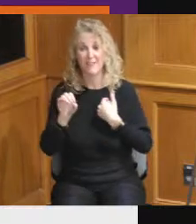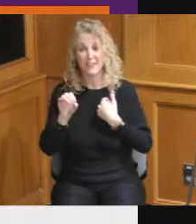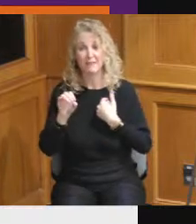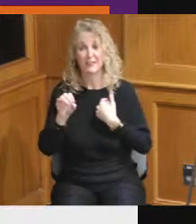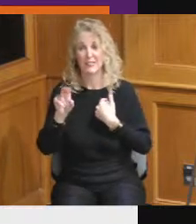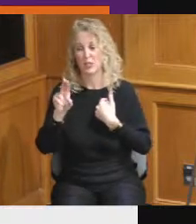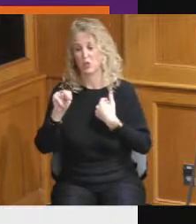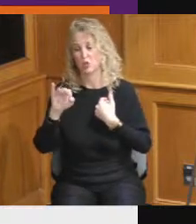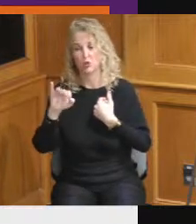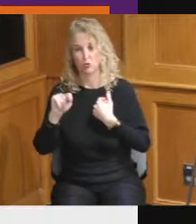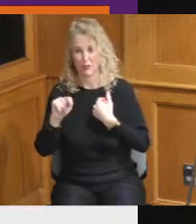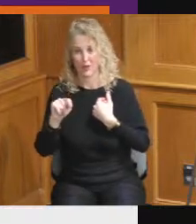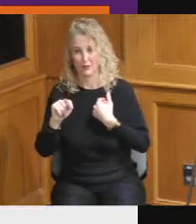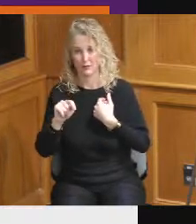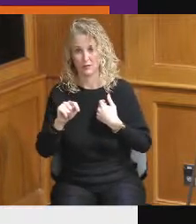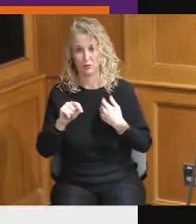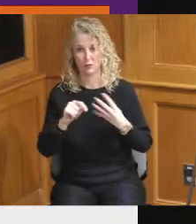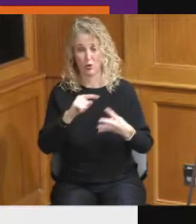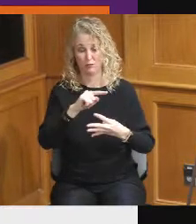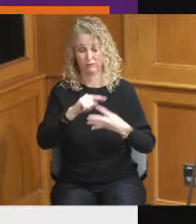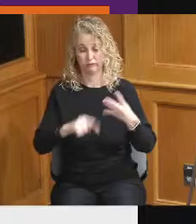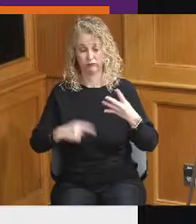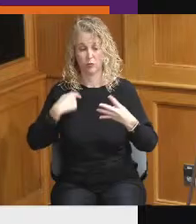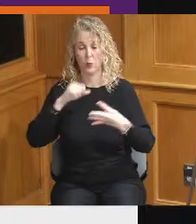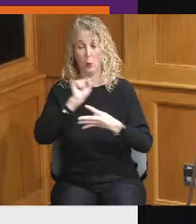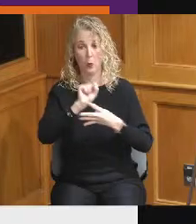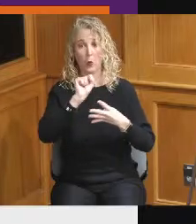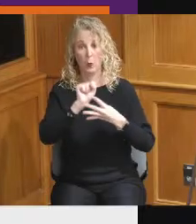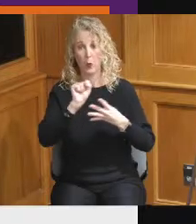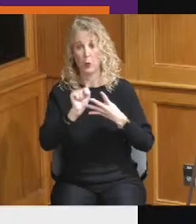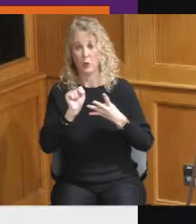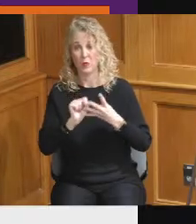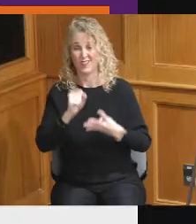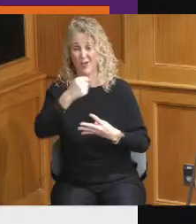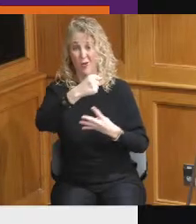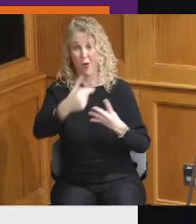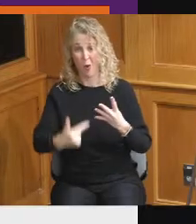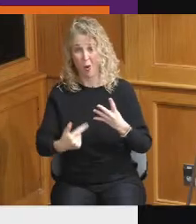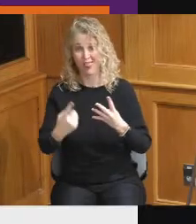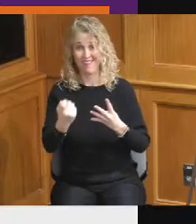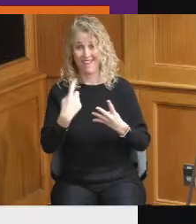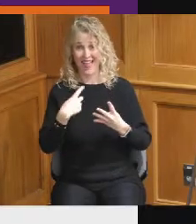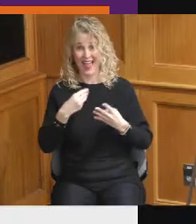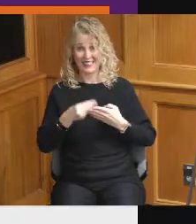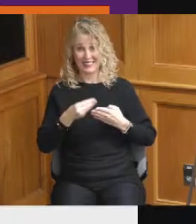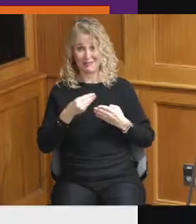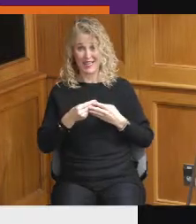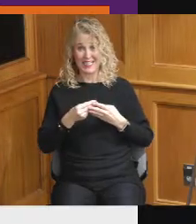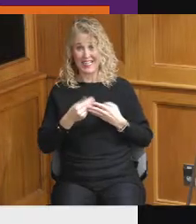them over time they were projects all that came in asked for money it was too much the Gap was